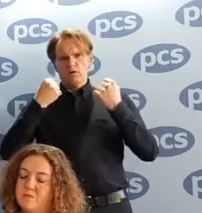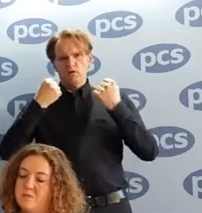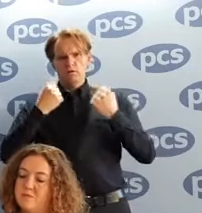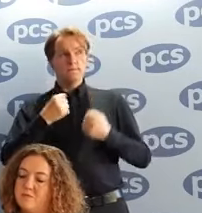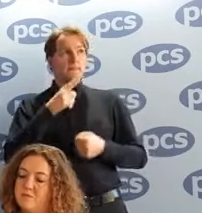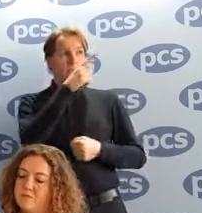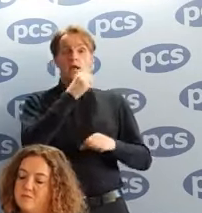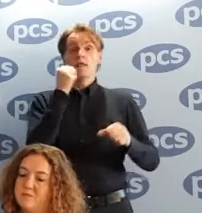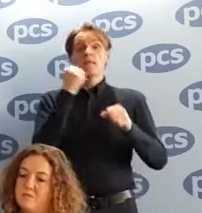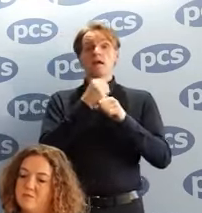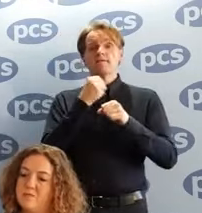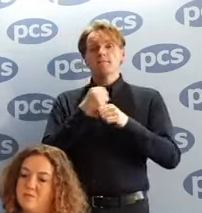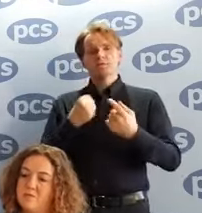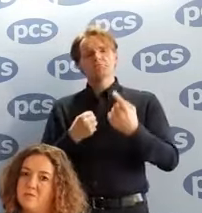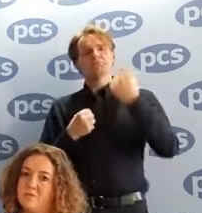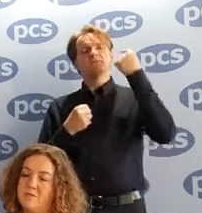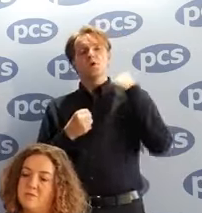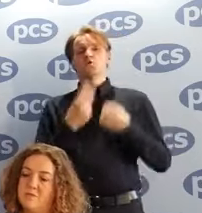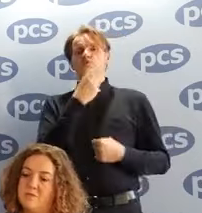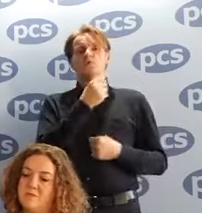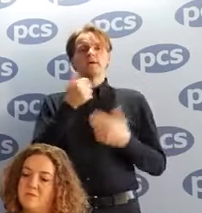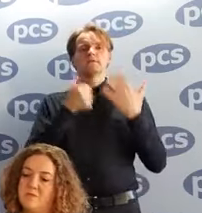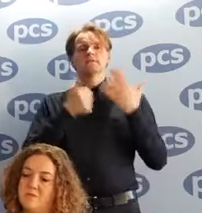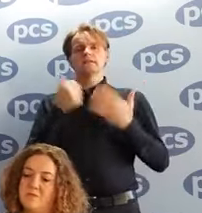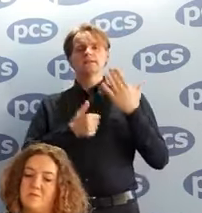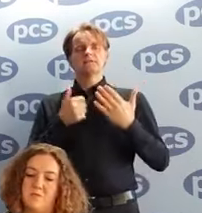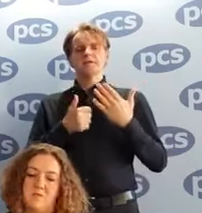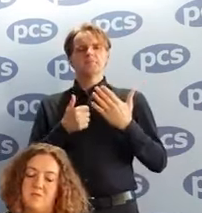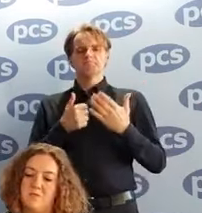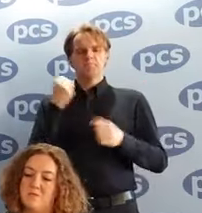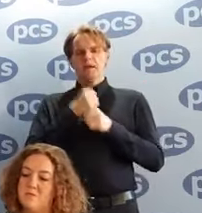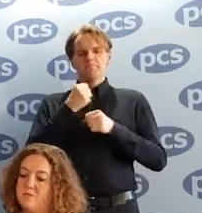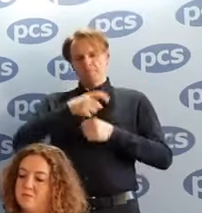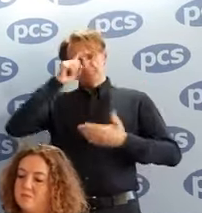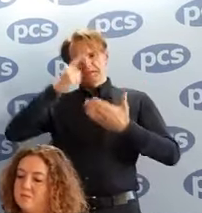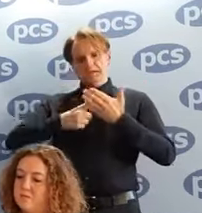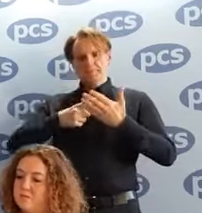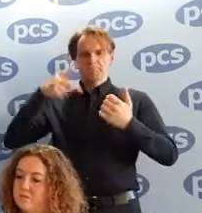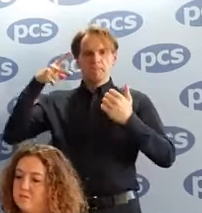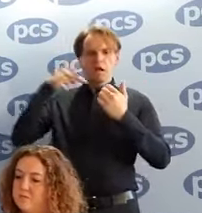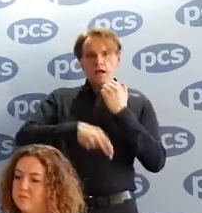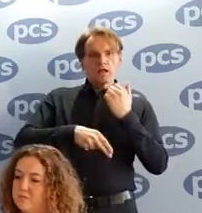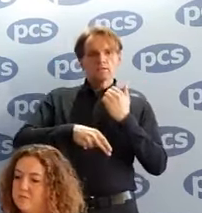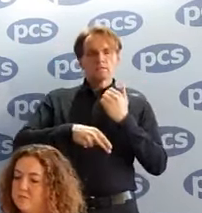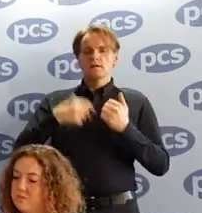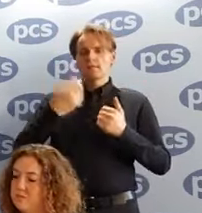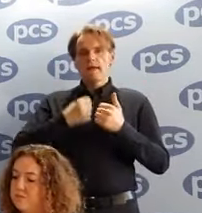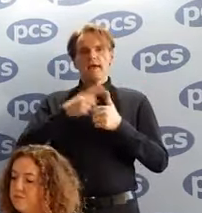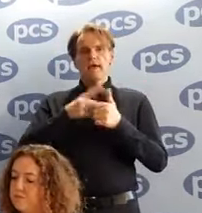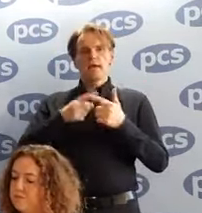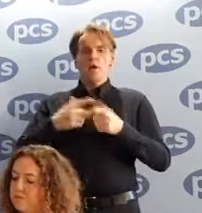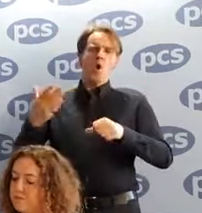outrageous act in 2016 when they kept members terms including as the second question points out, denying an early access to pension and